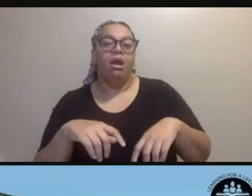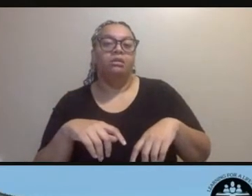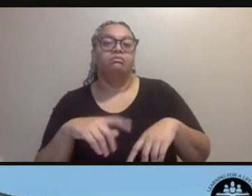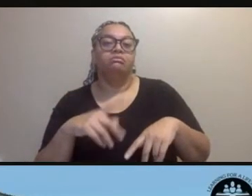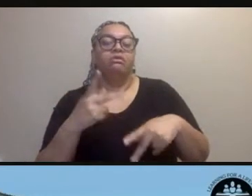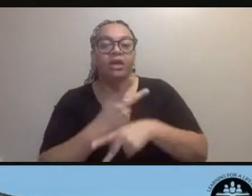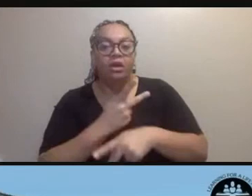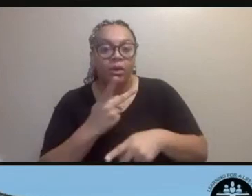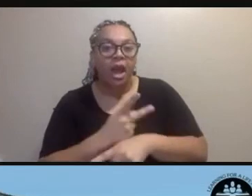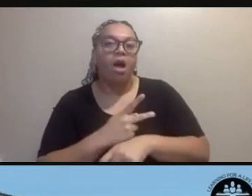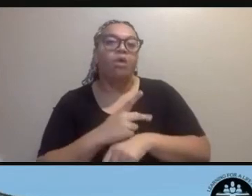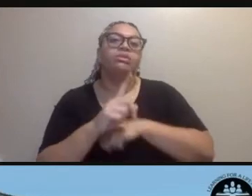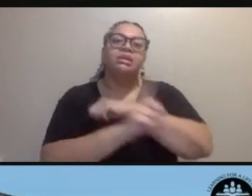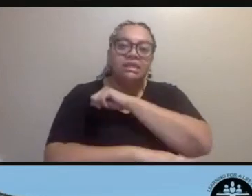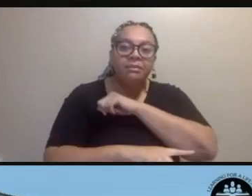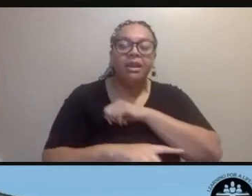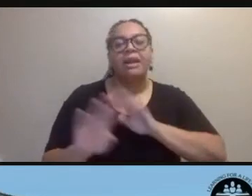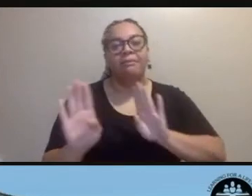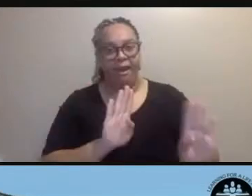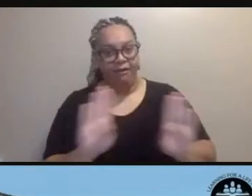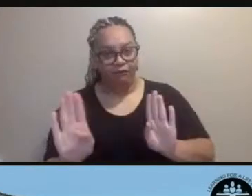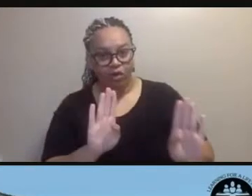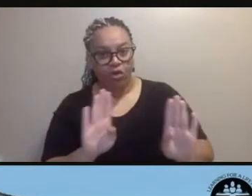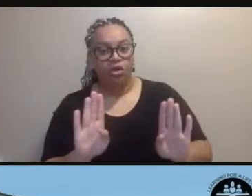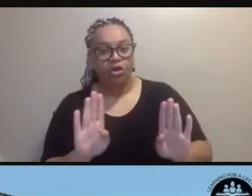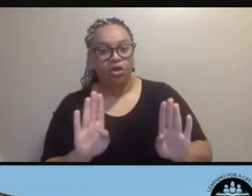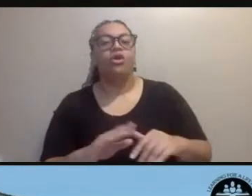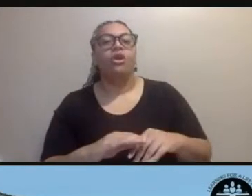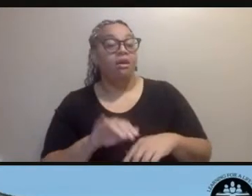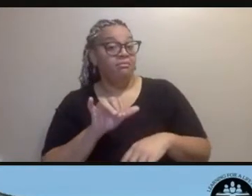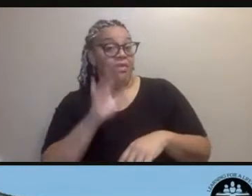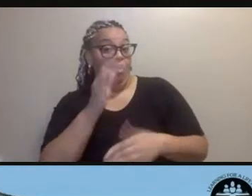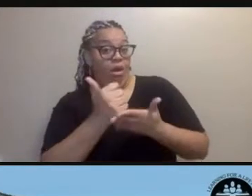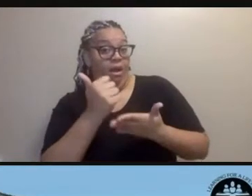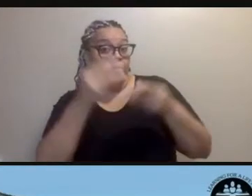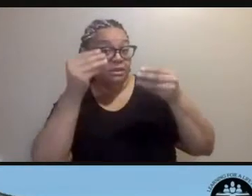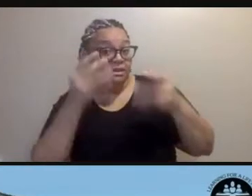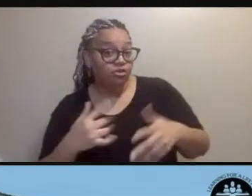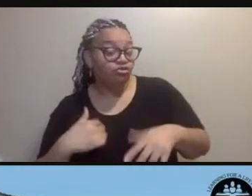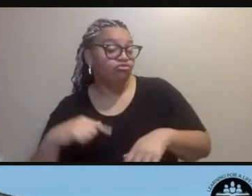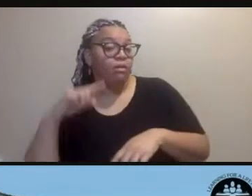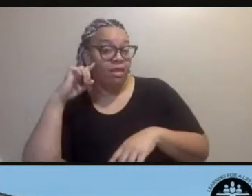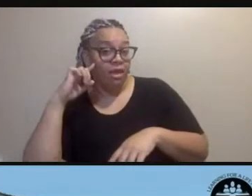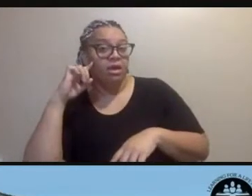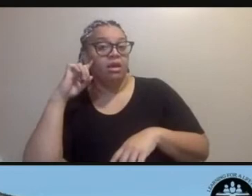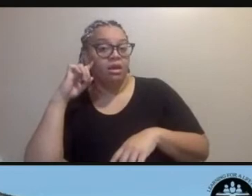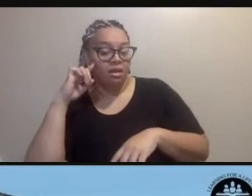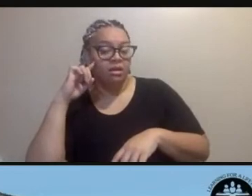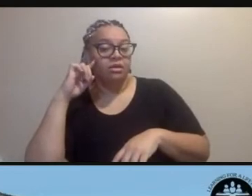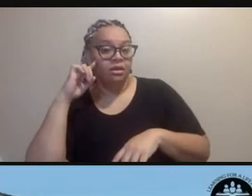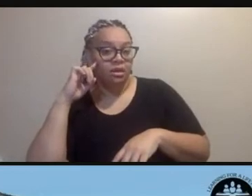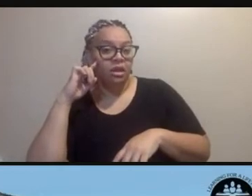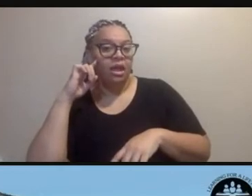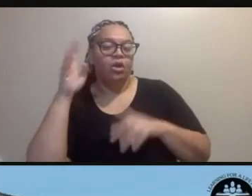US STUDENT SAFETY BY DEALING